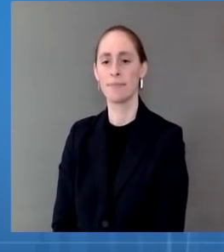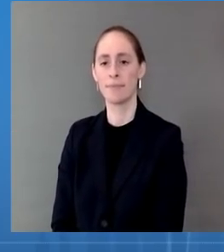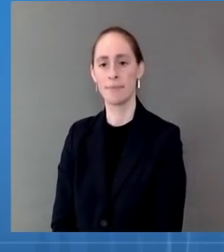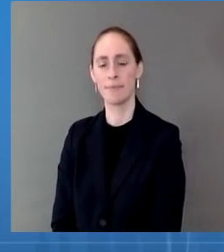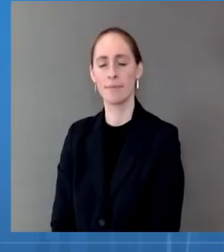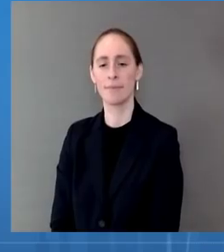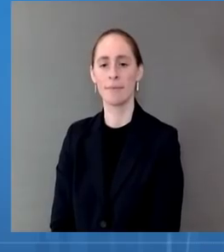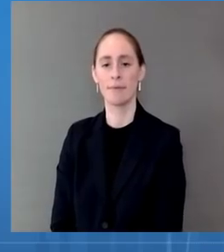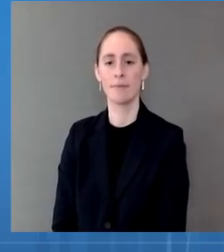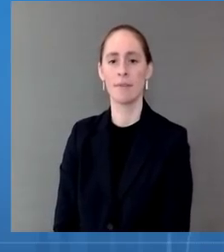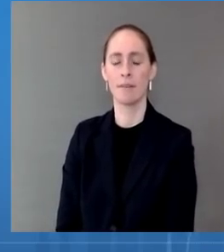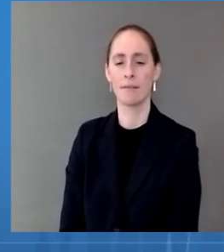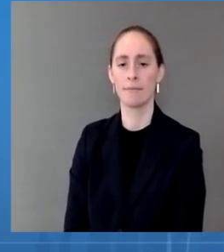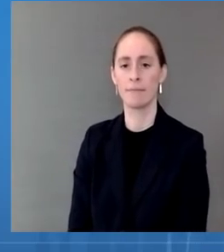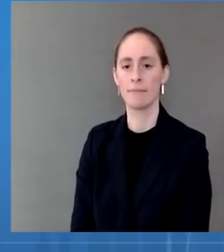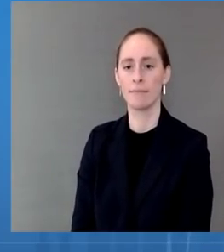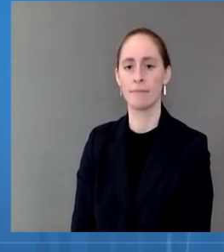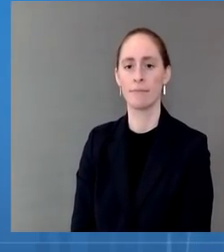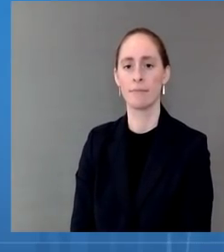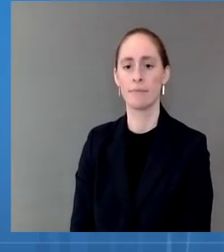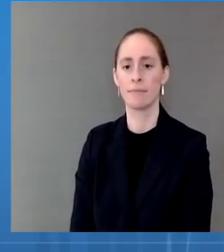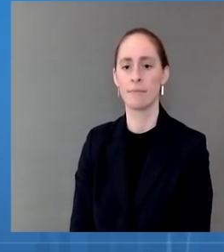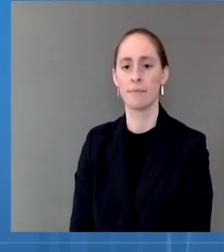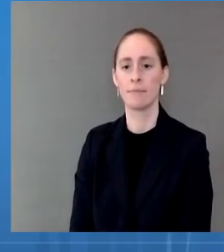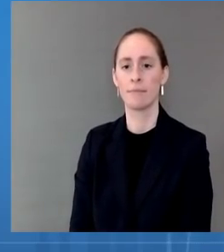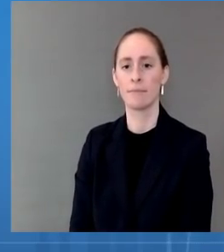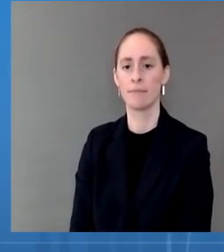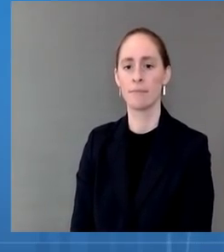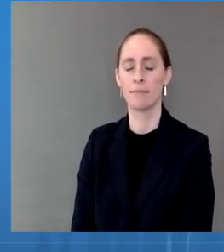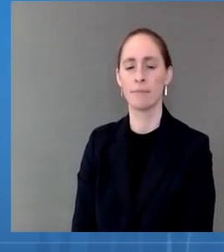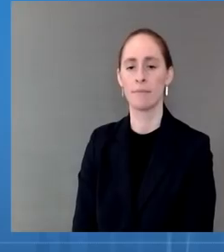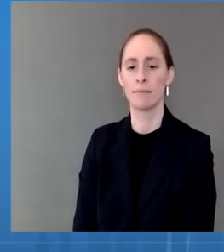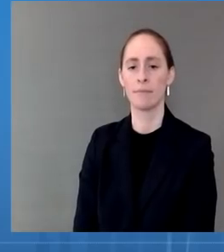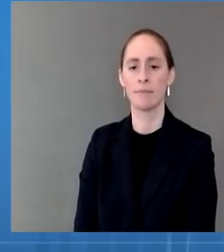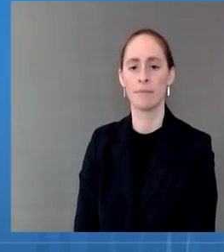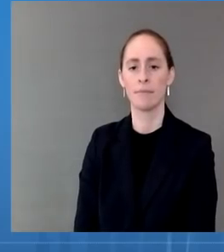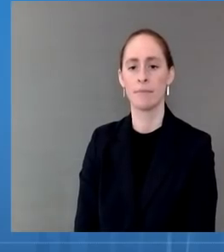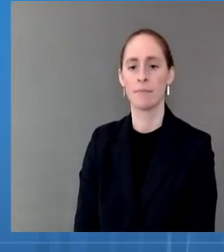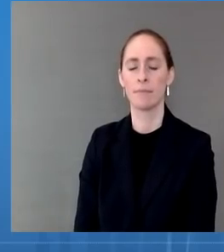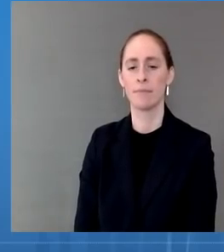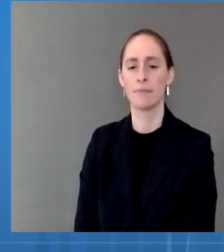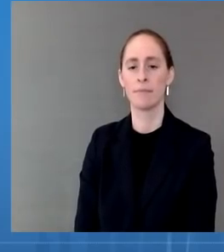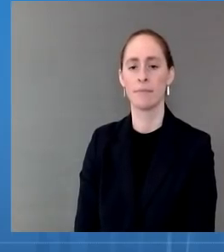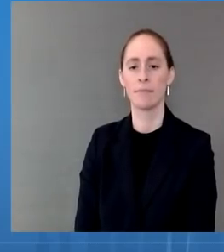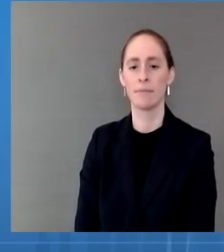The Press: Thanks so much. I just wanted to follow up on a conversation that we've been having this week about why the United States